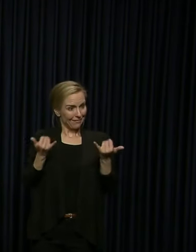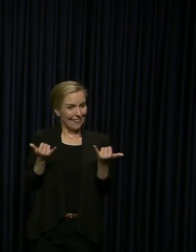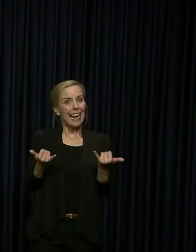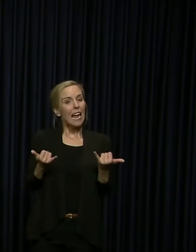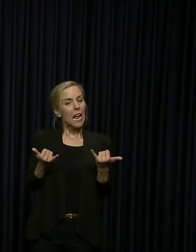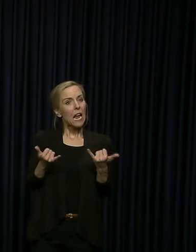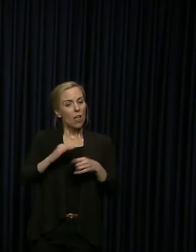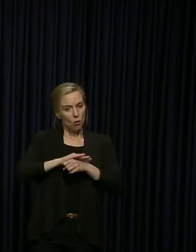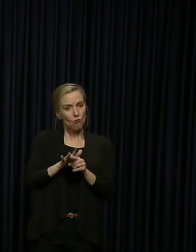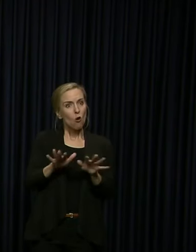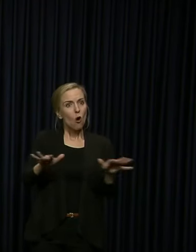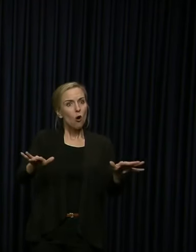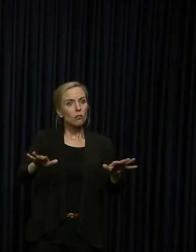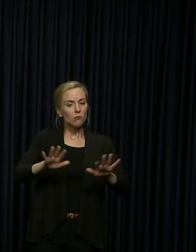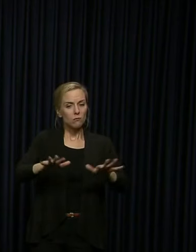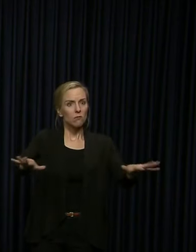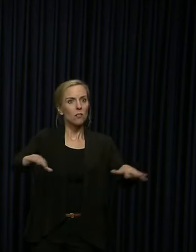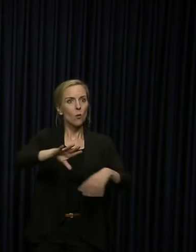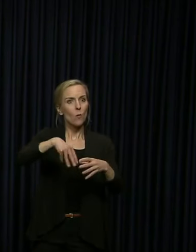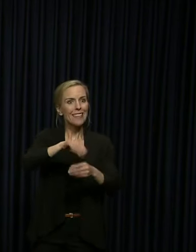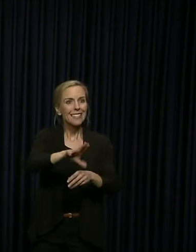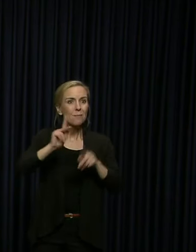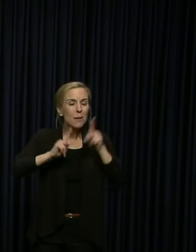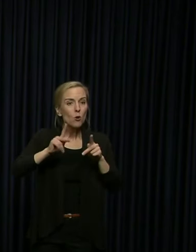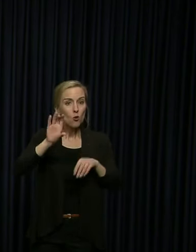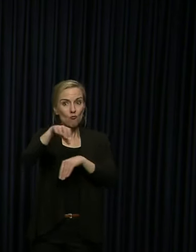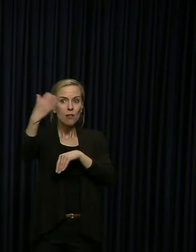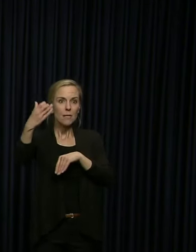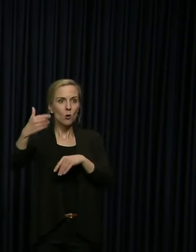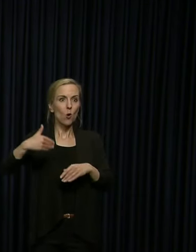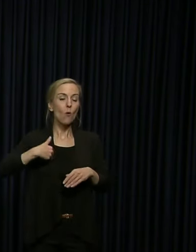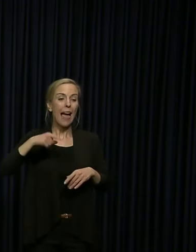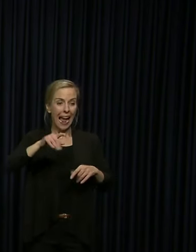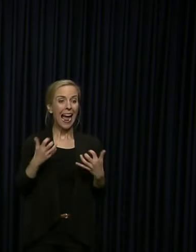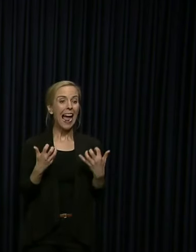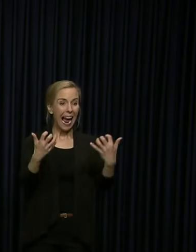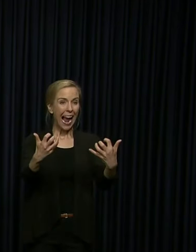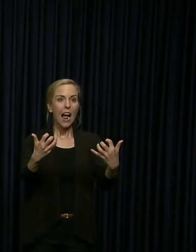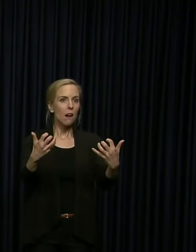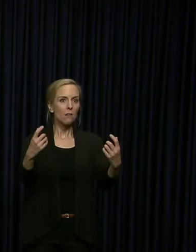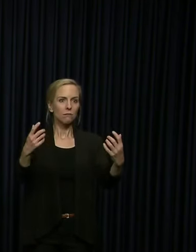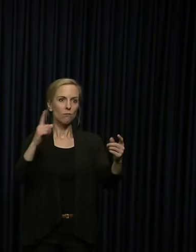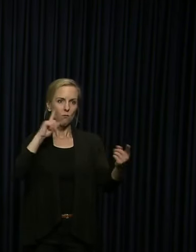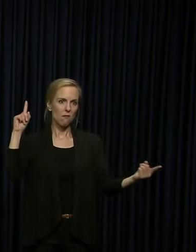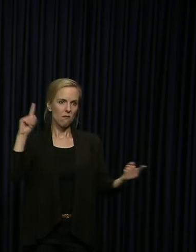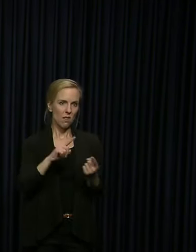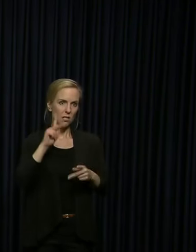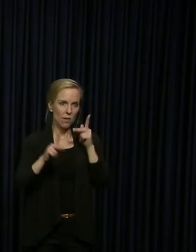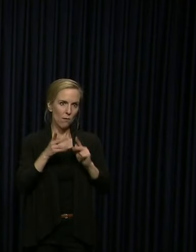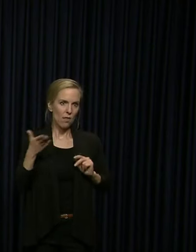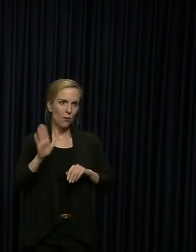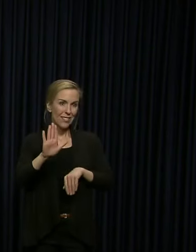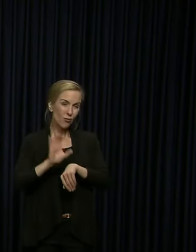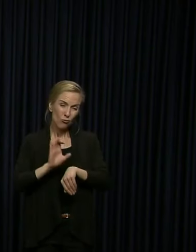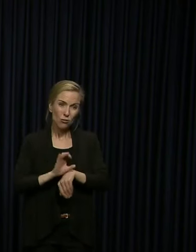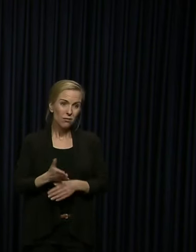BUT THEY'RE BUYING IT TO SEND IT TO OTHER PLACES, AND THOSE PLACES ARE PRETTY HARD HIT.